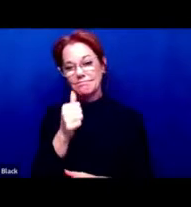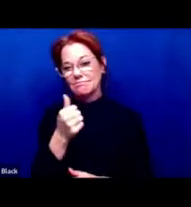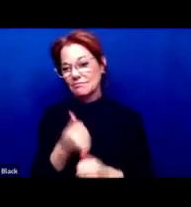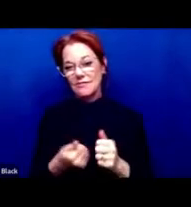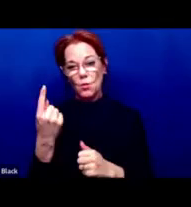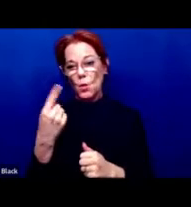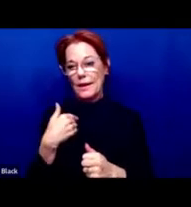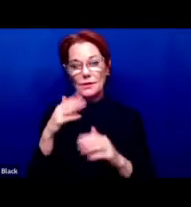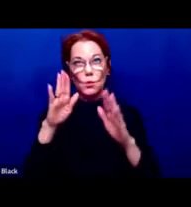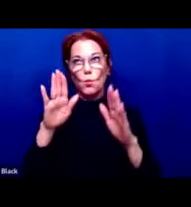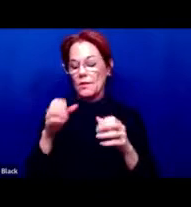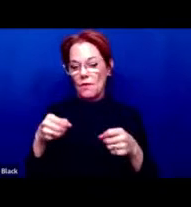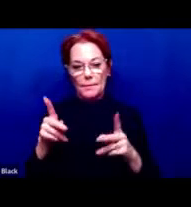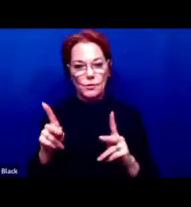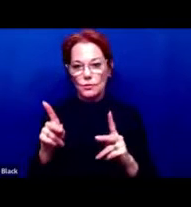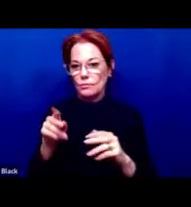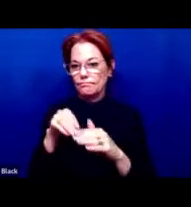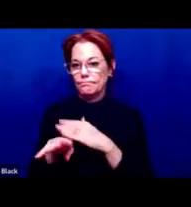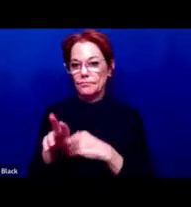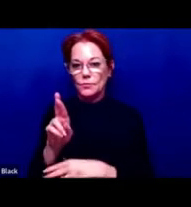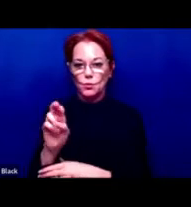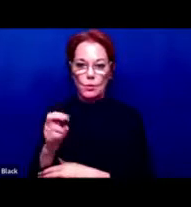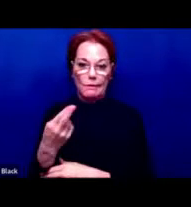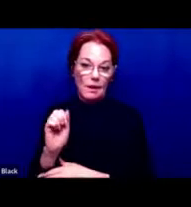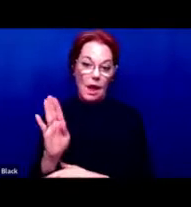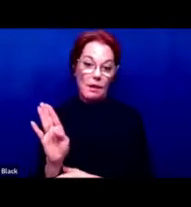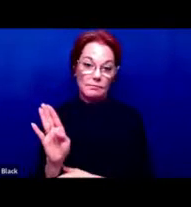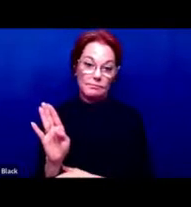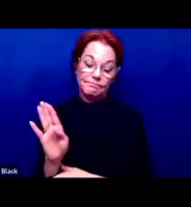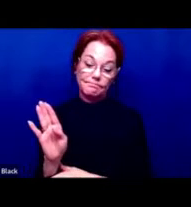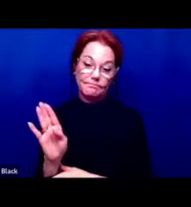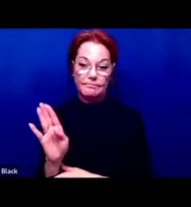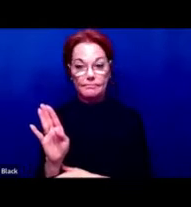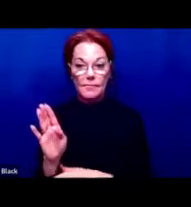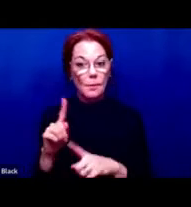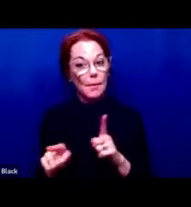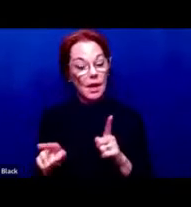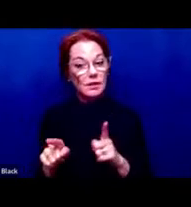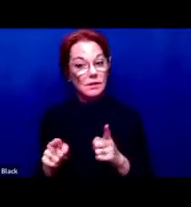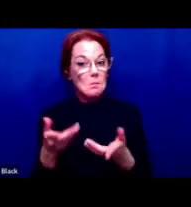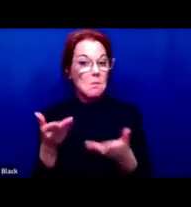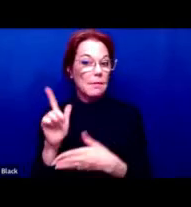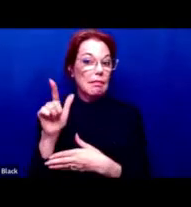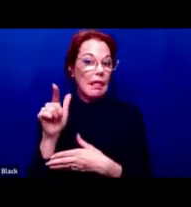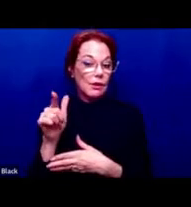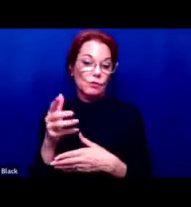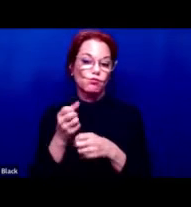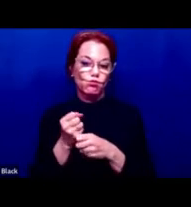wonderful opportunity to go to rehab, and but they may receive services later on, or they may,